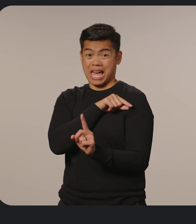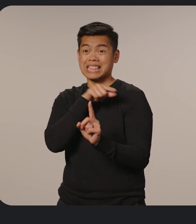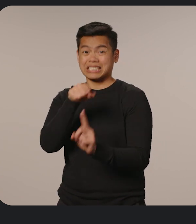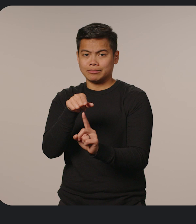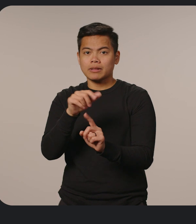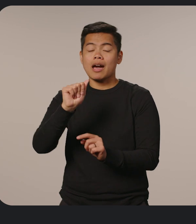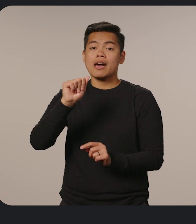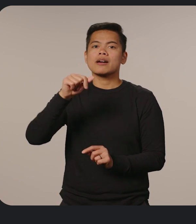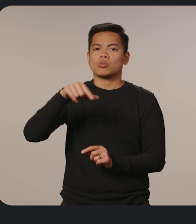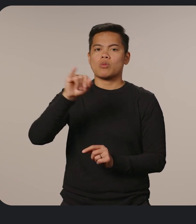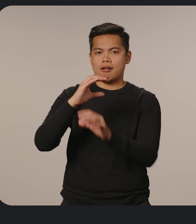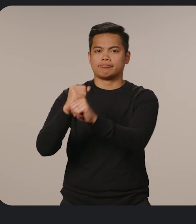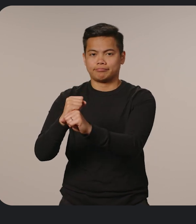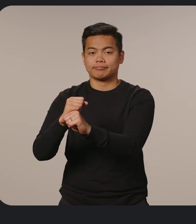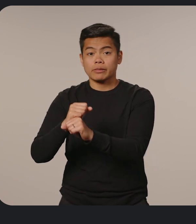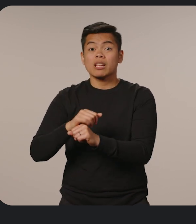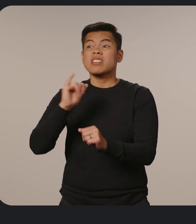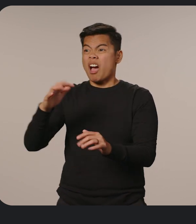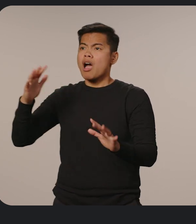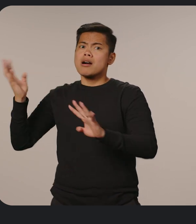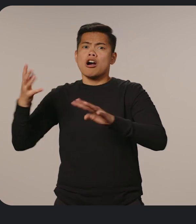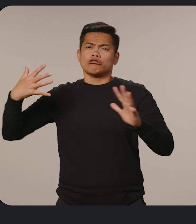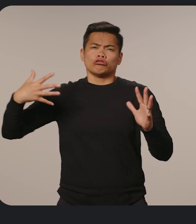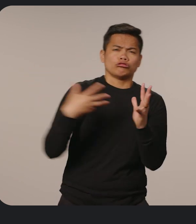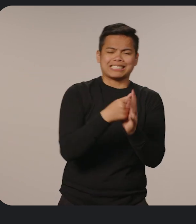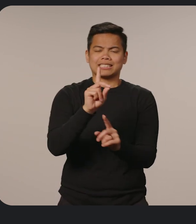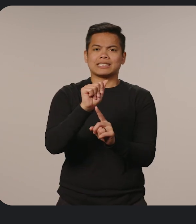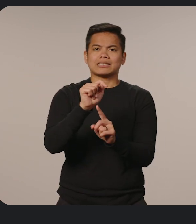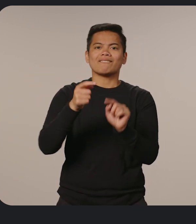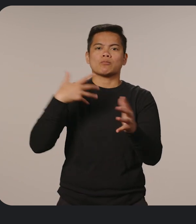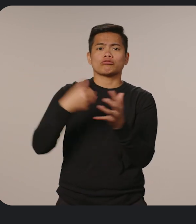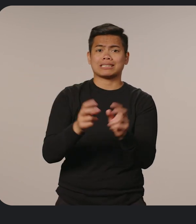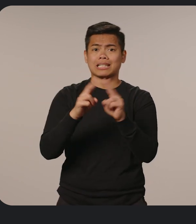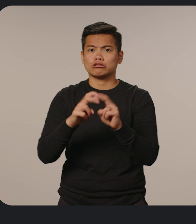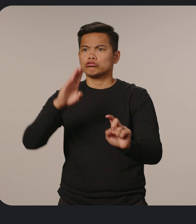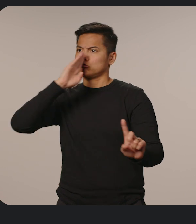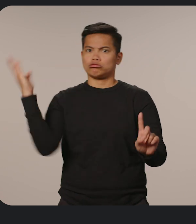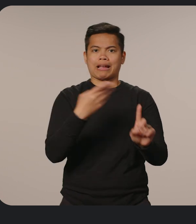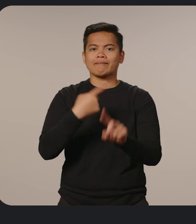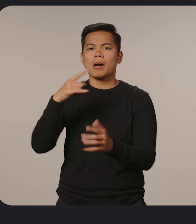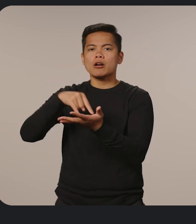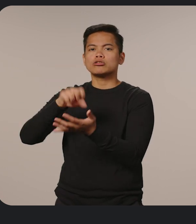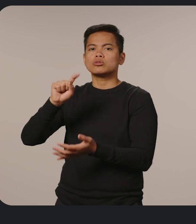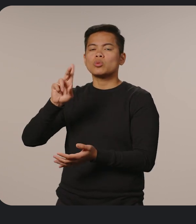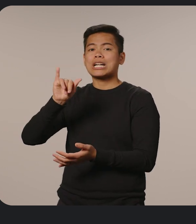pulls in Crash data from crashlytics directly into Android Studio so you can